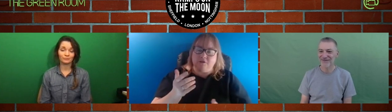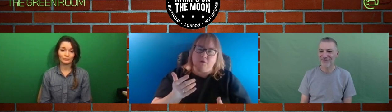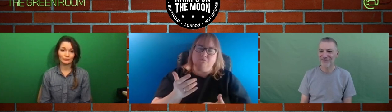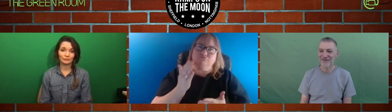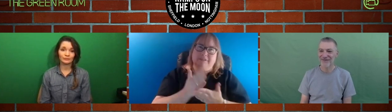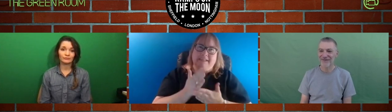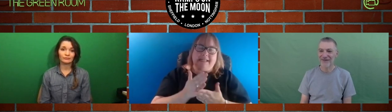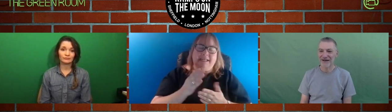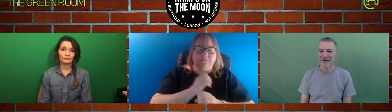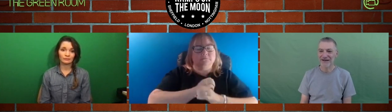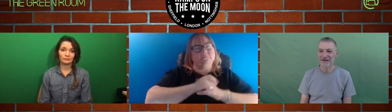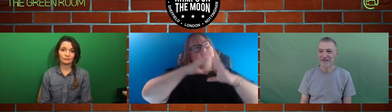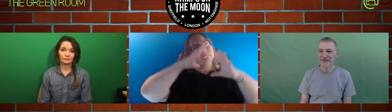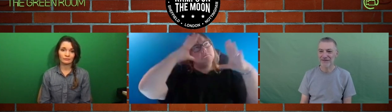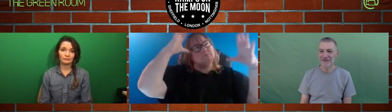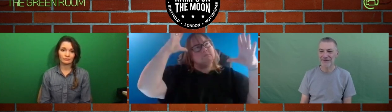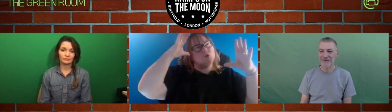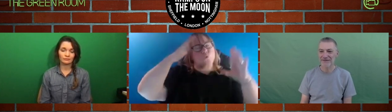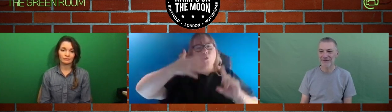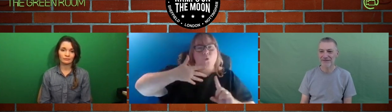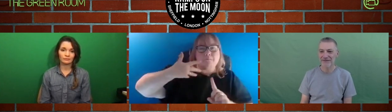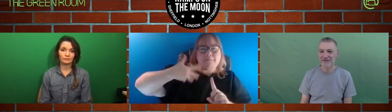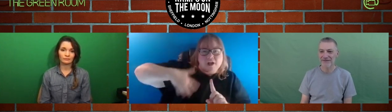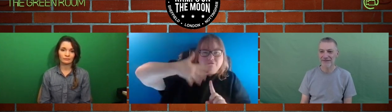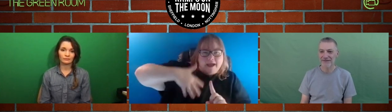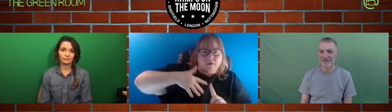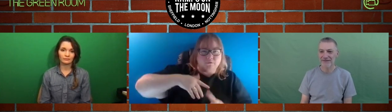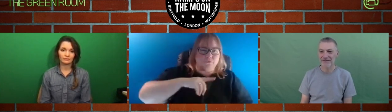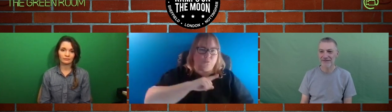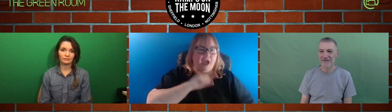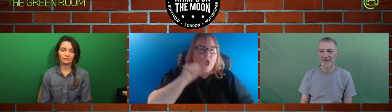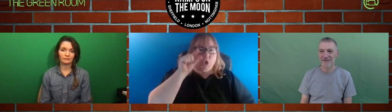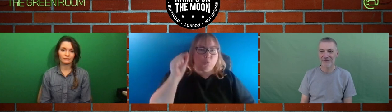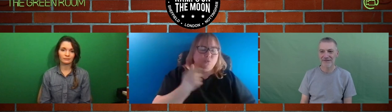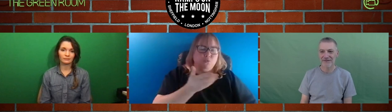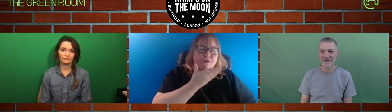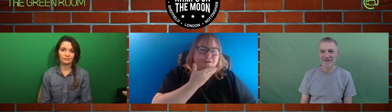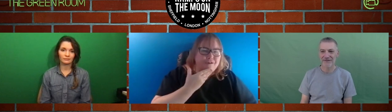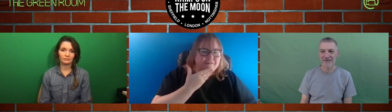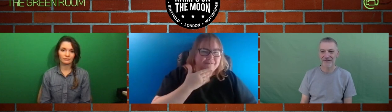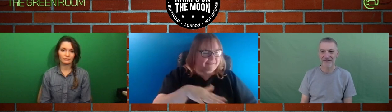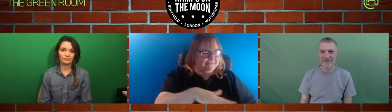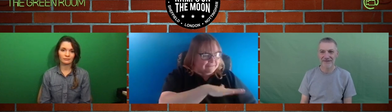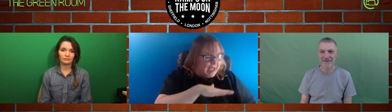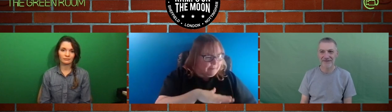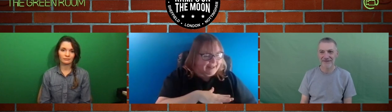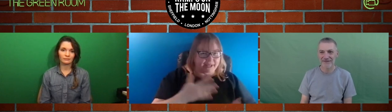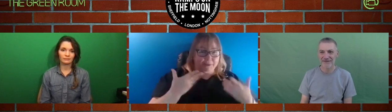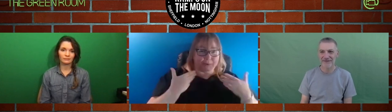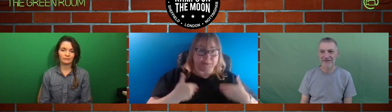had come from a really loving home and then had become an orphan and been taken in by